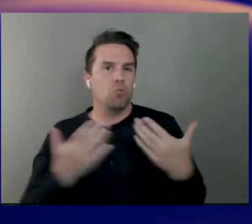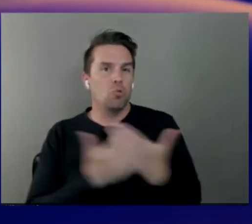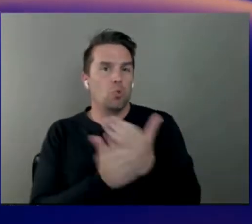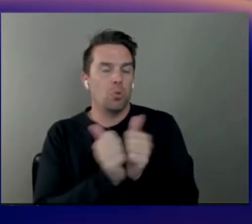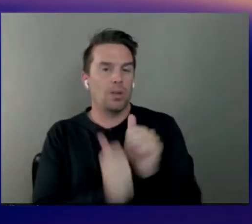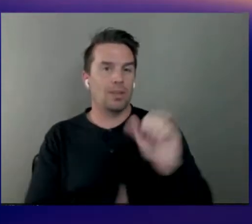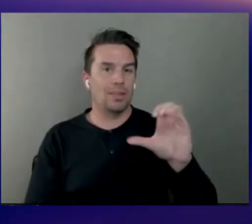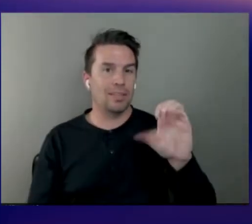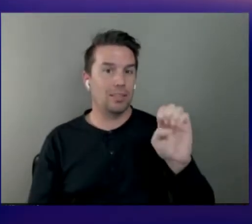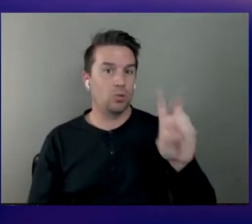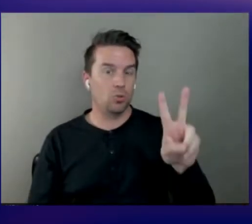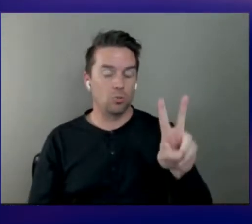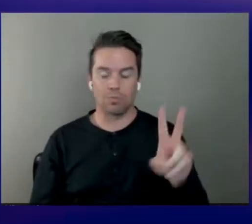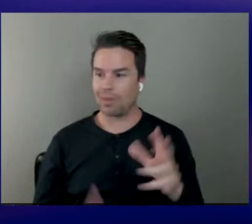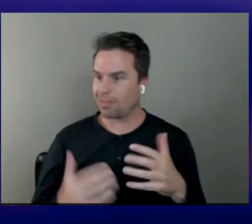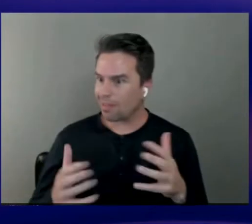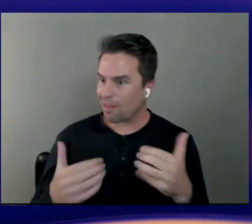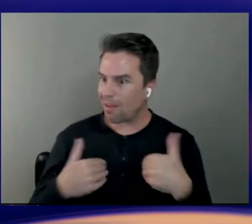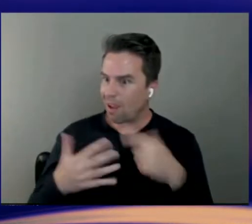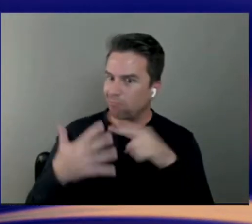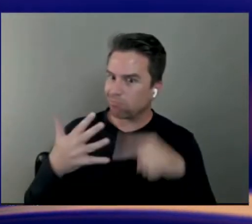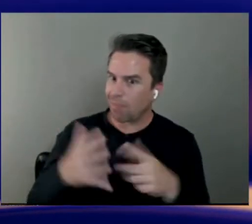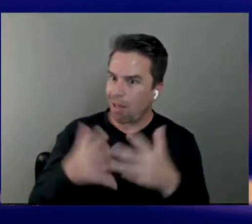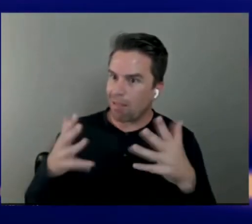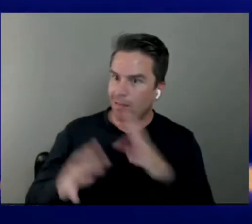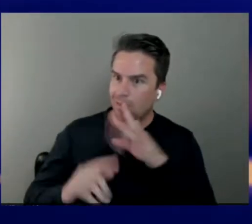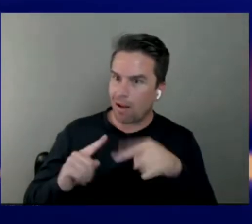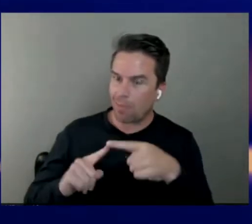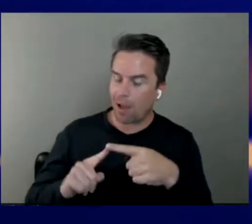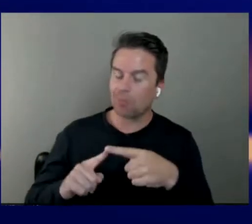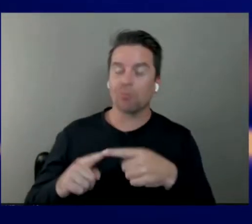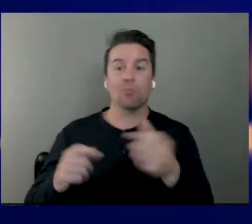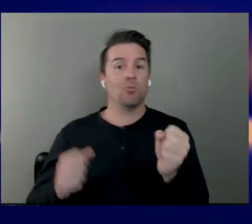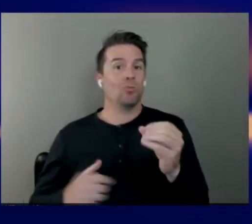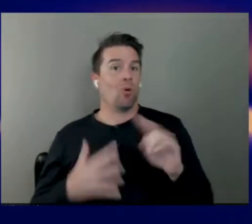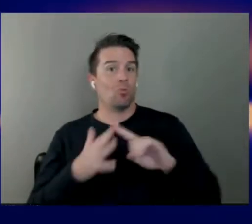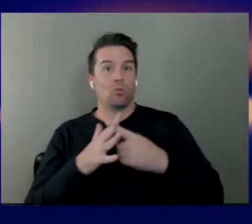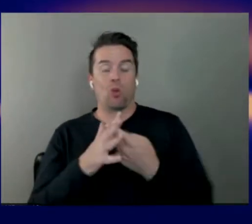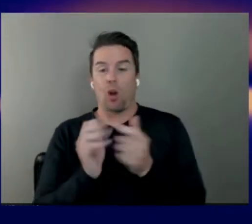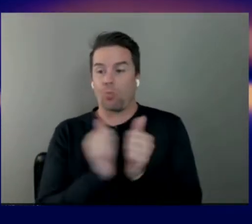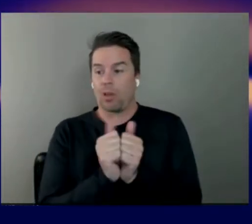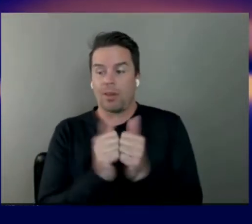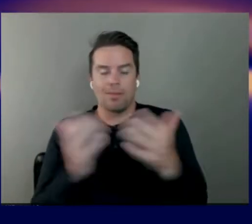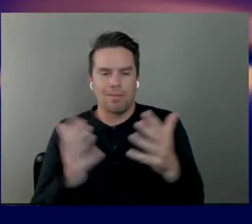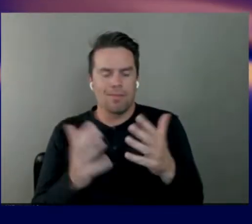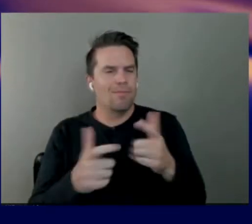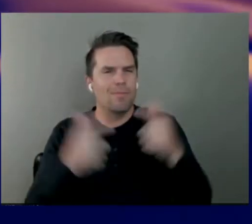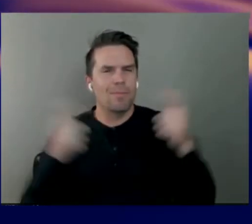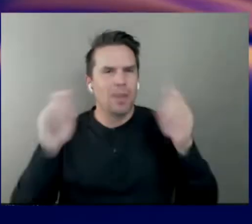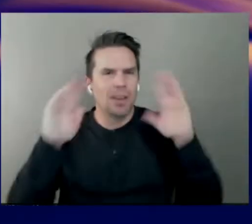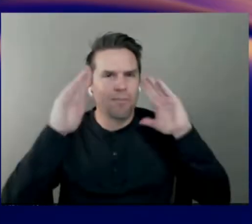So I guess we should probably get started by first, maybe talking about, what are the big focus areas for EC2 these days?